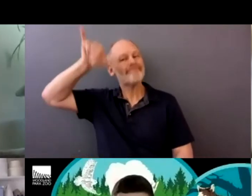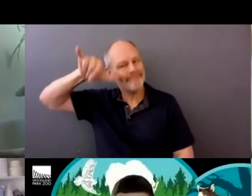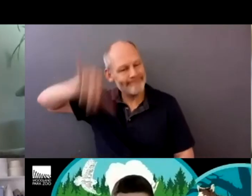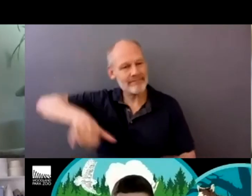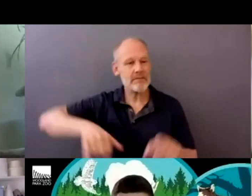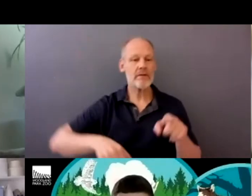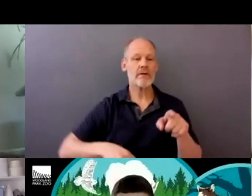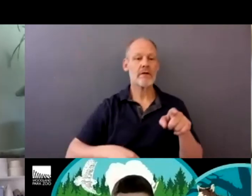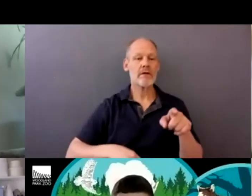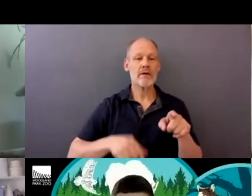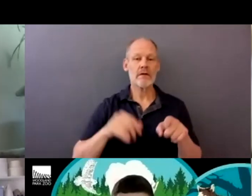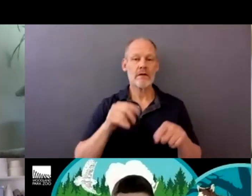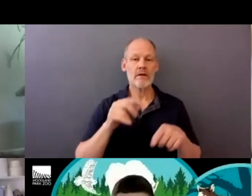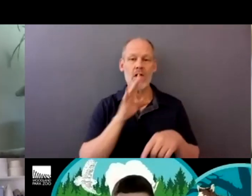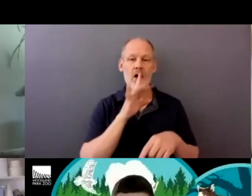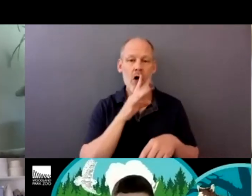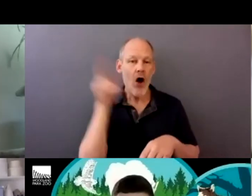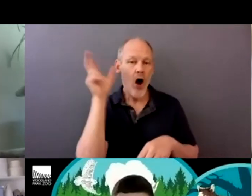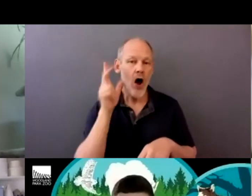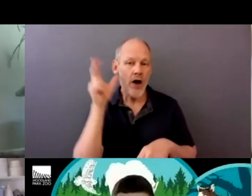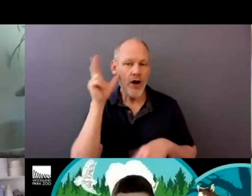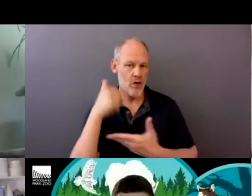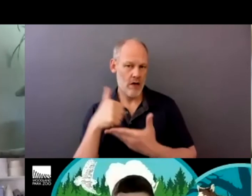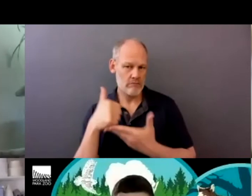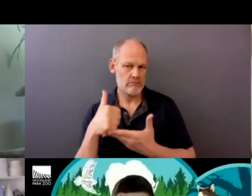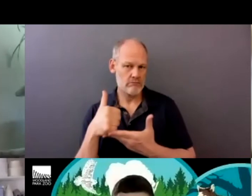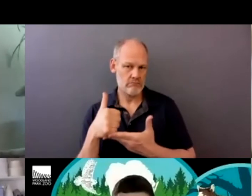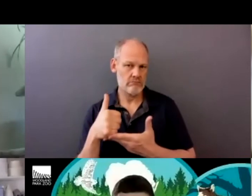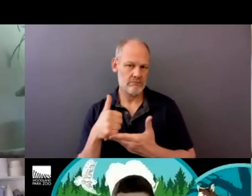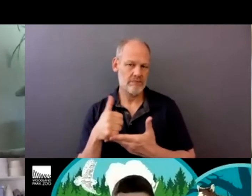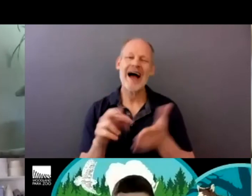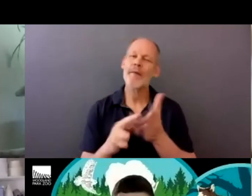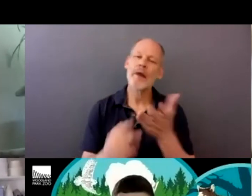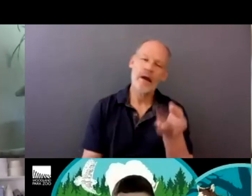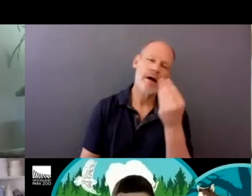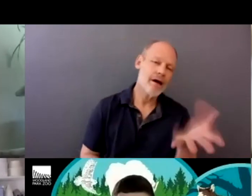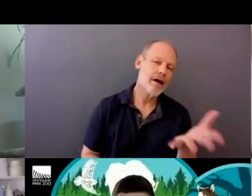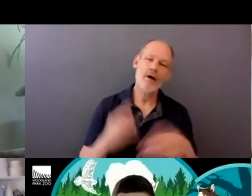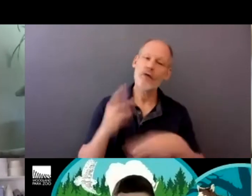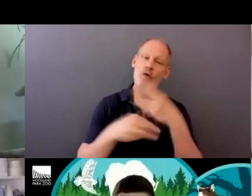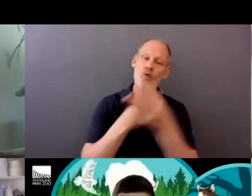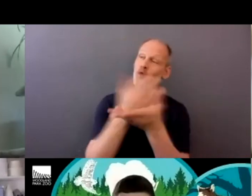different people in the Zoom setting especially will become comfortable speaking